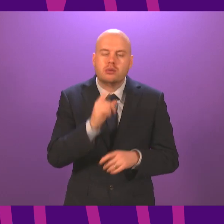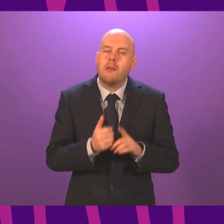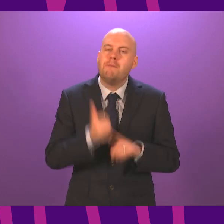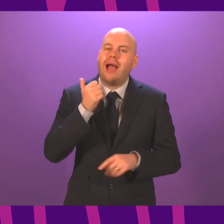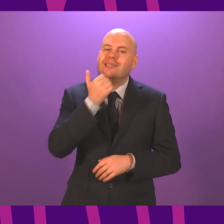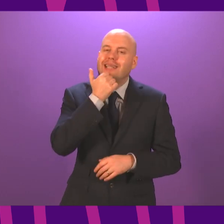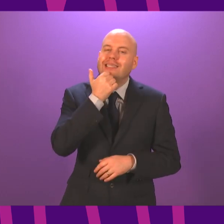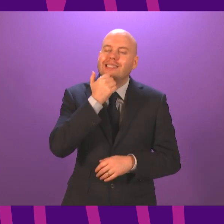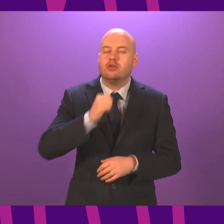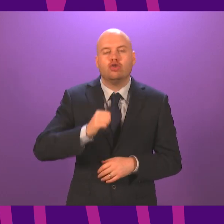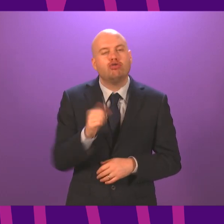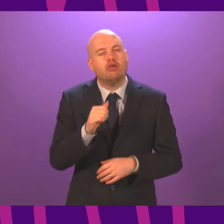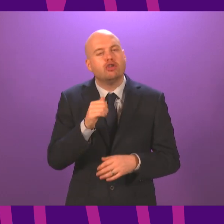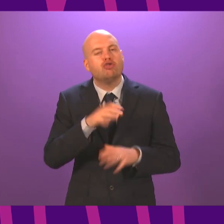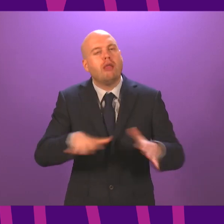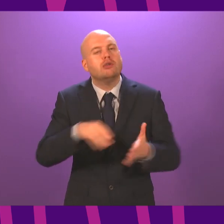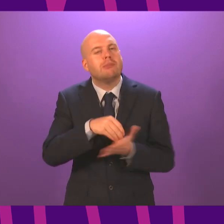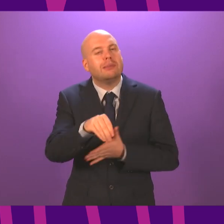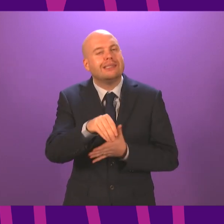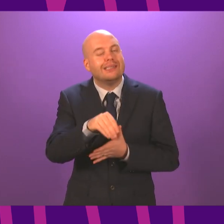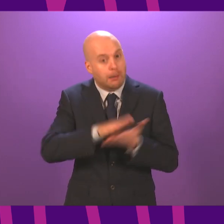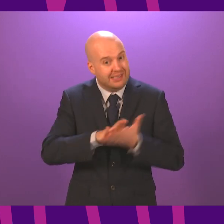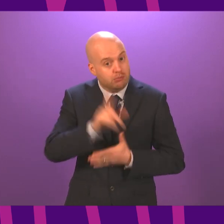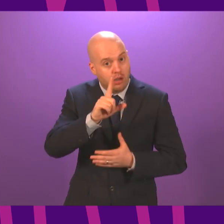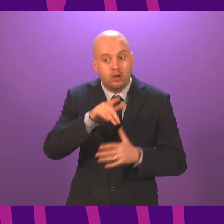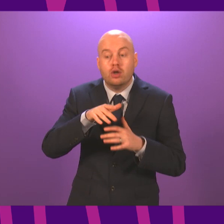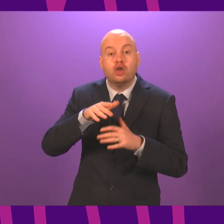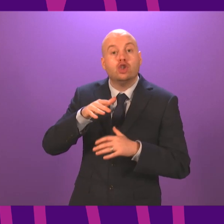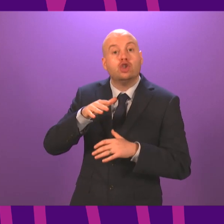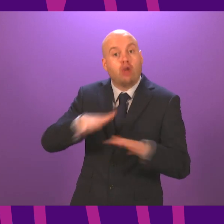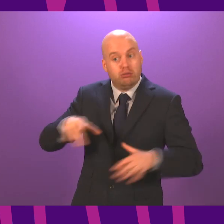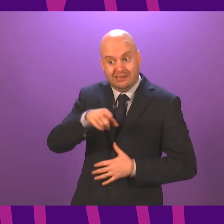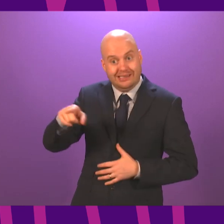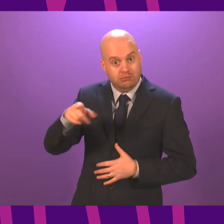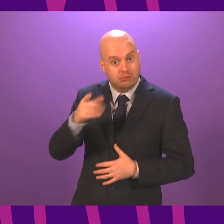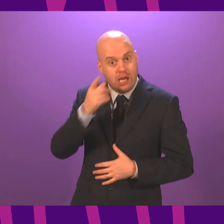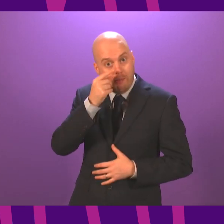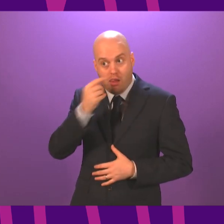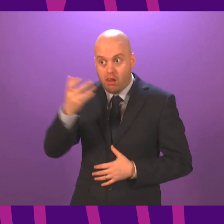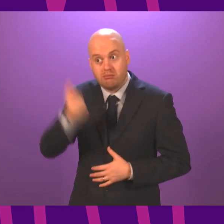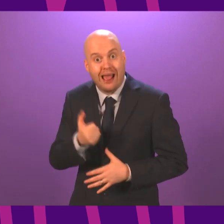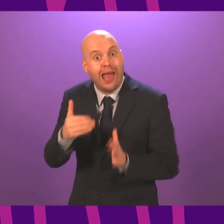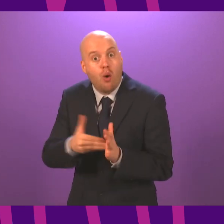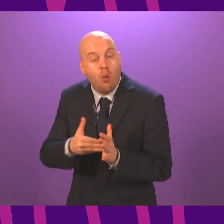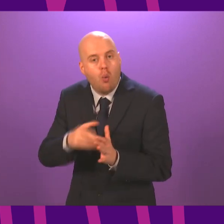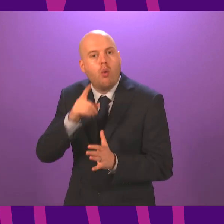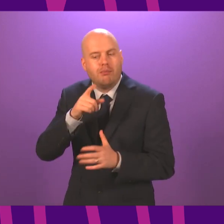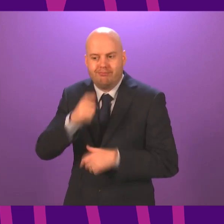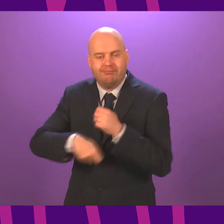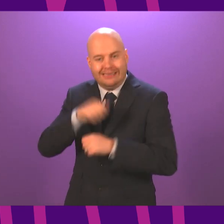so that families of children who are eligible now but will turn six before February are not excluded? What estimate has the Scottish Government